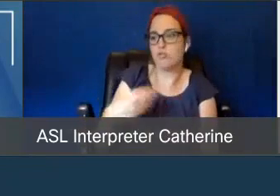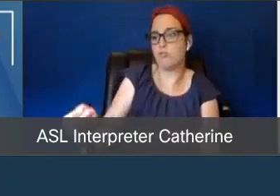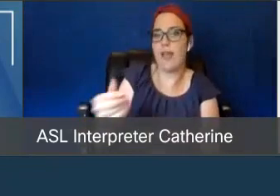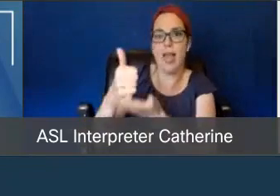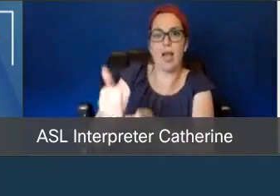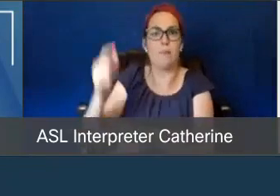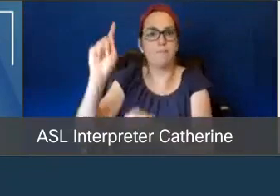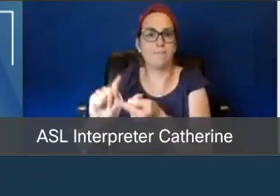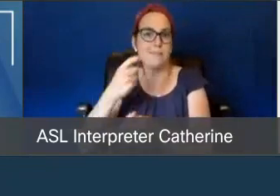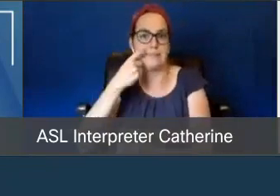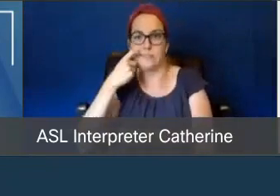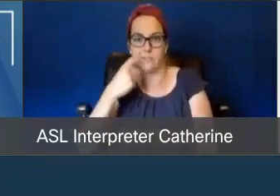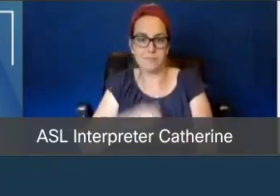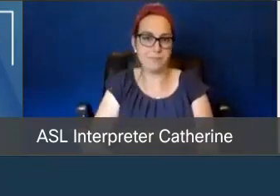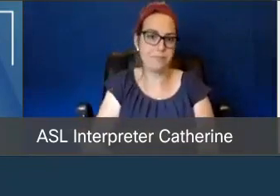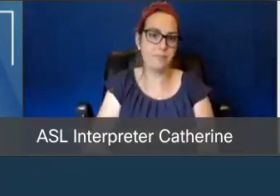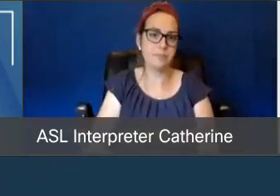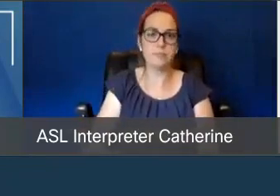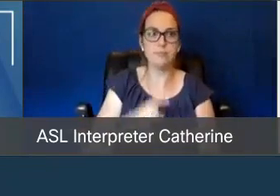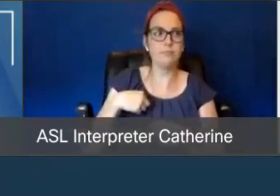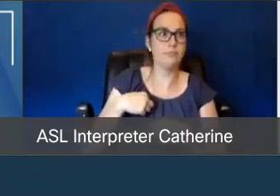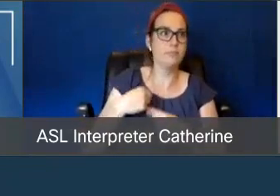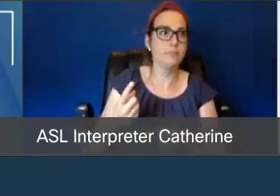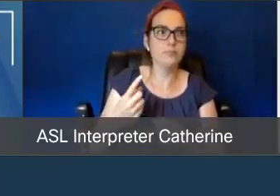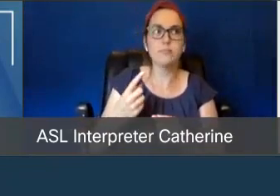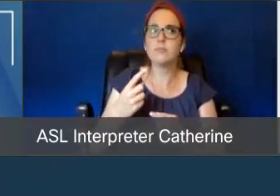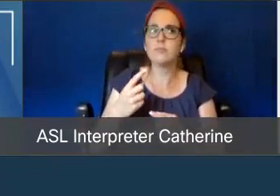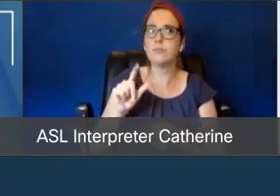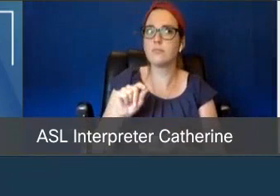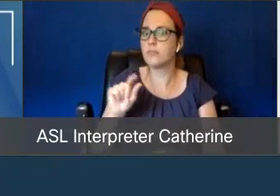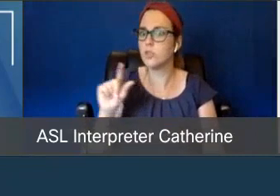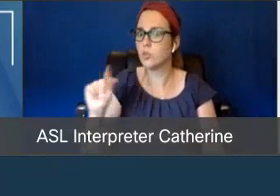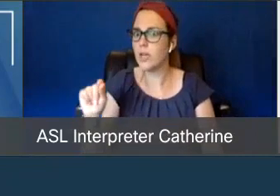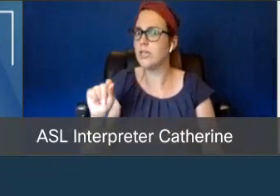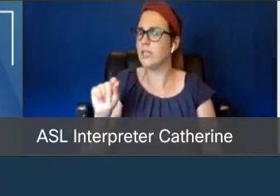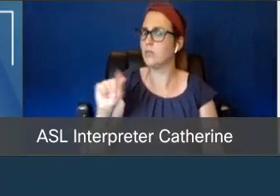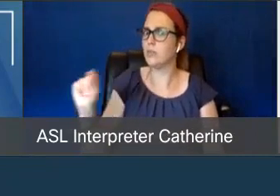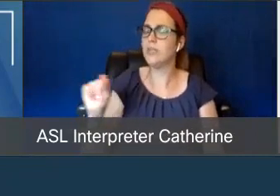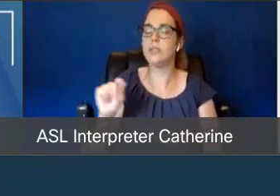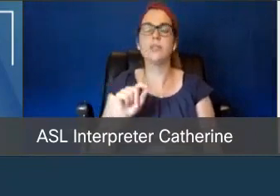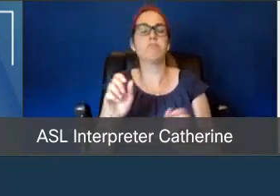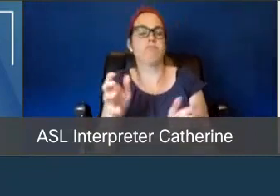Since fiscal year '20 SAMHSA began requiring funded drug courts to implement MAT with access